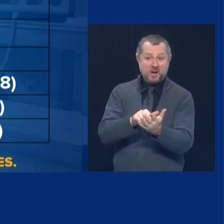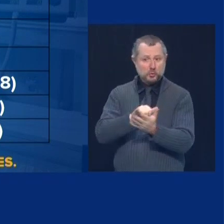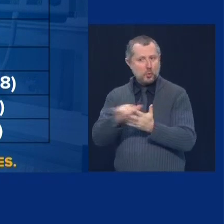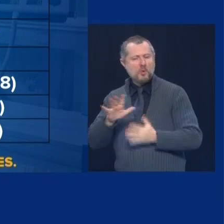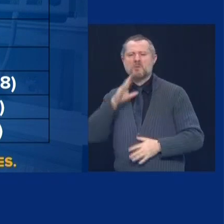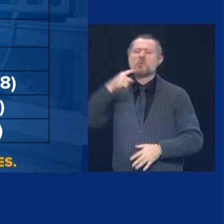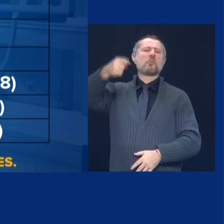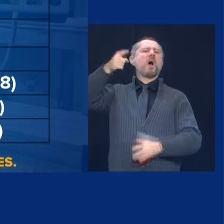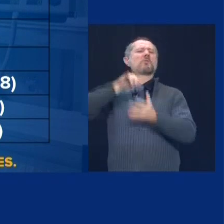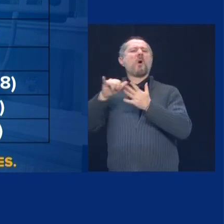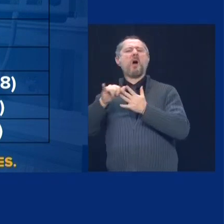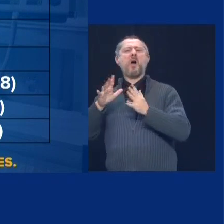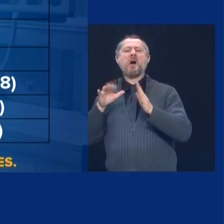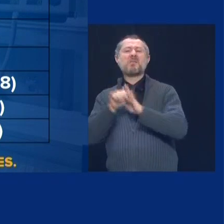THE POSITIVITY IN THOSE